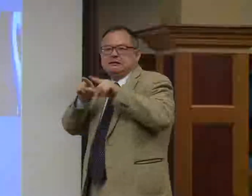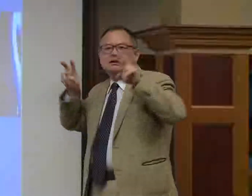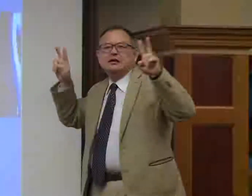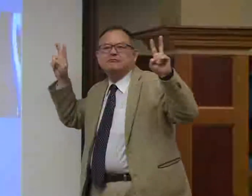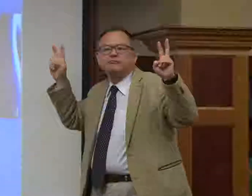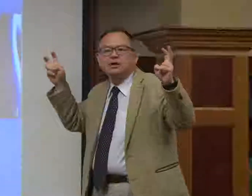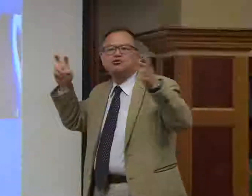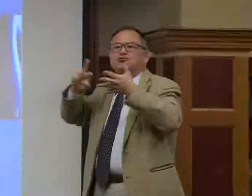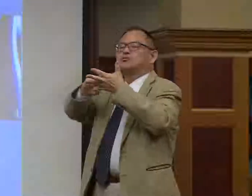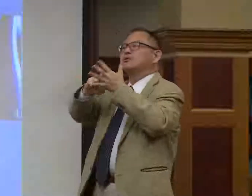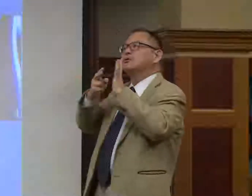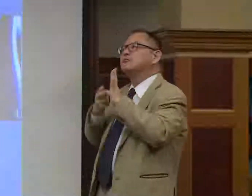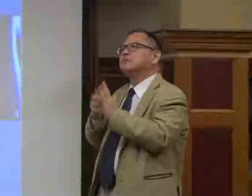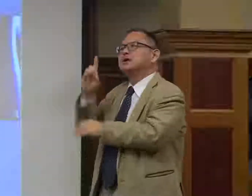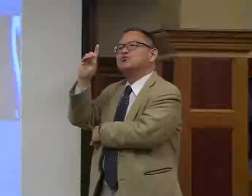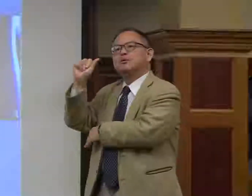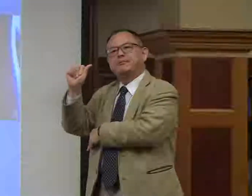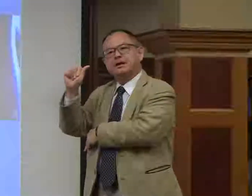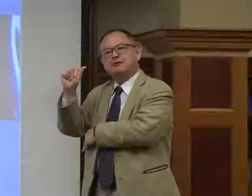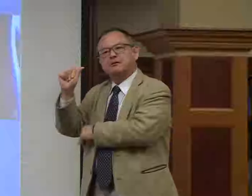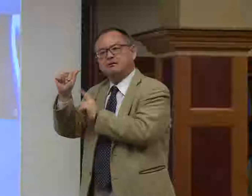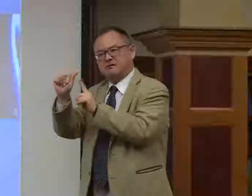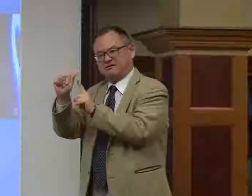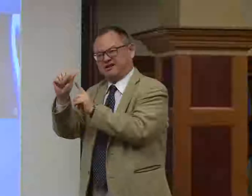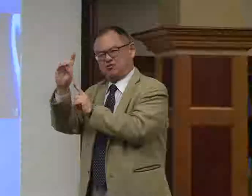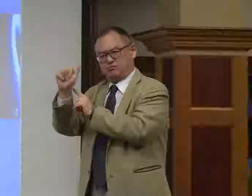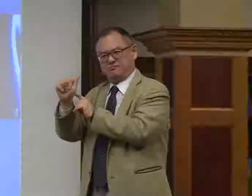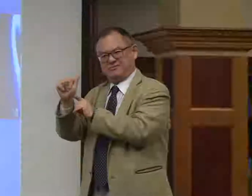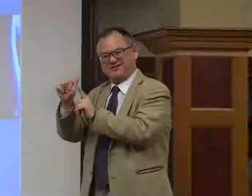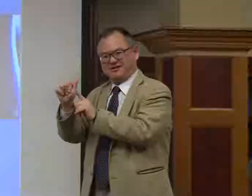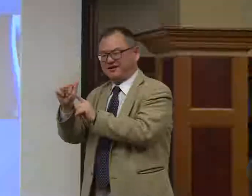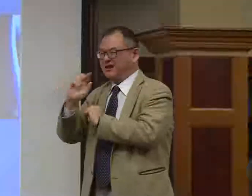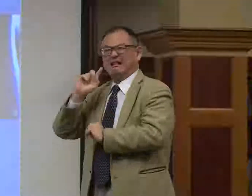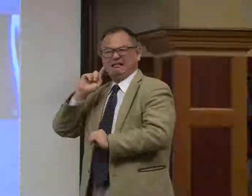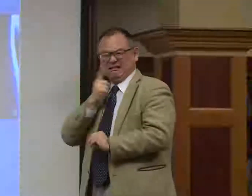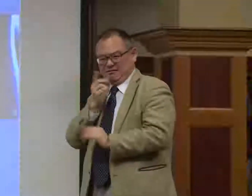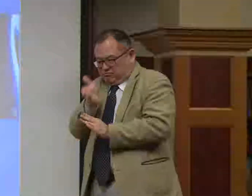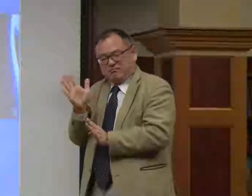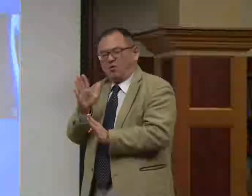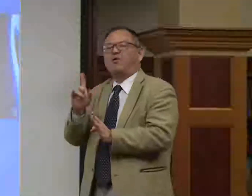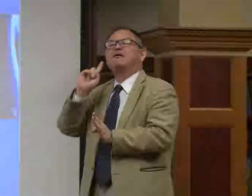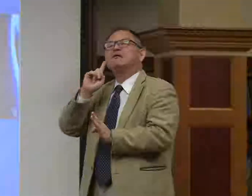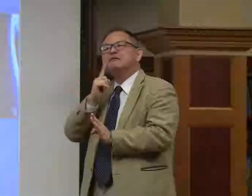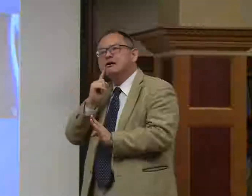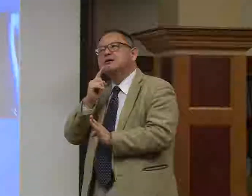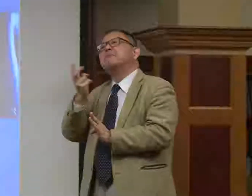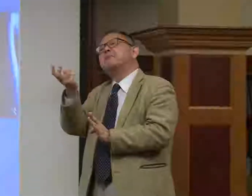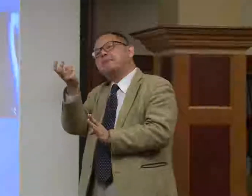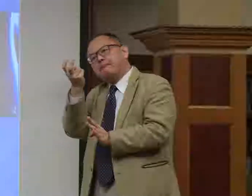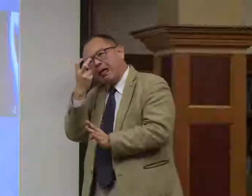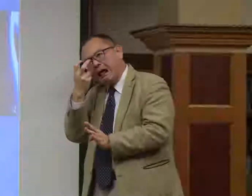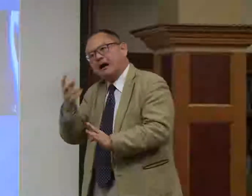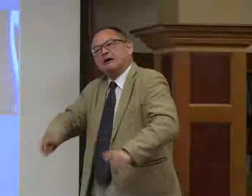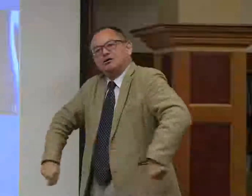Now, these books are mostly focused on issues with people with disabilities, not only those who are Deaf